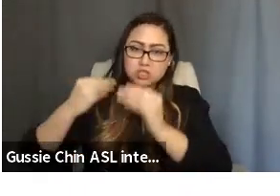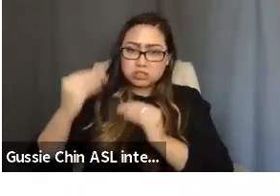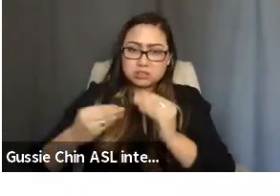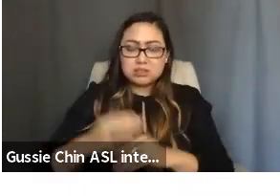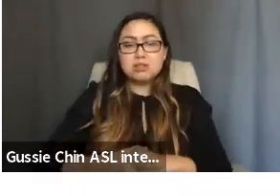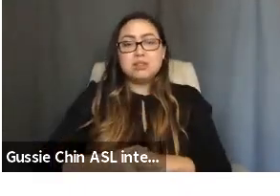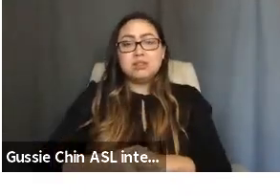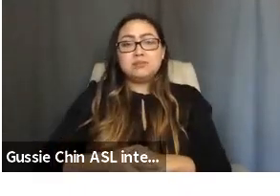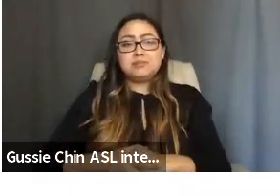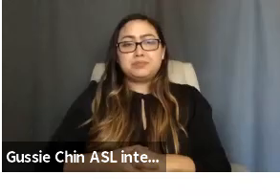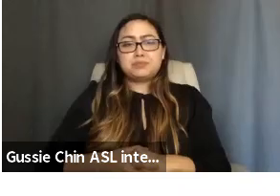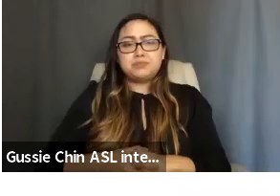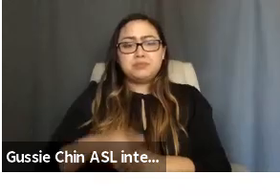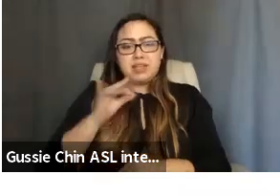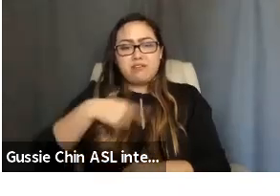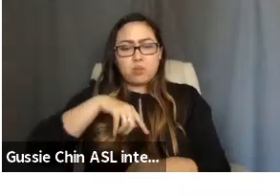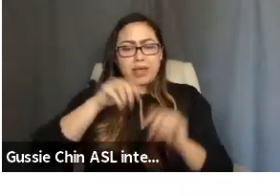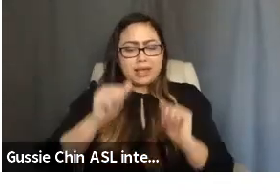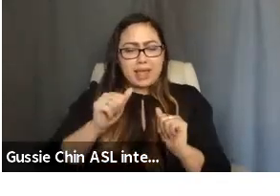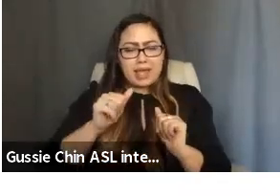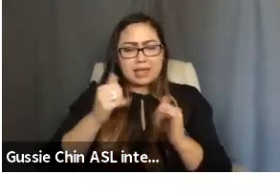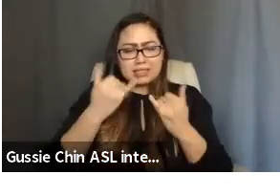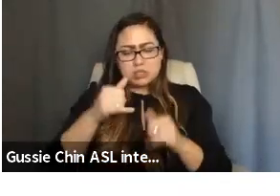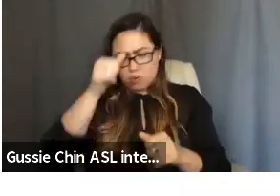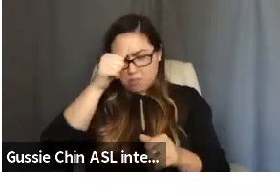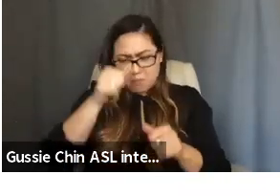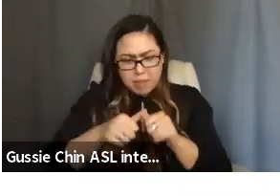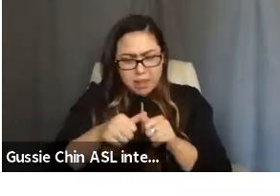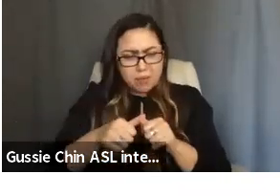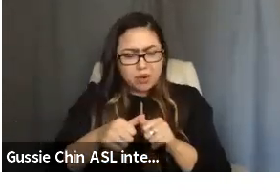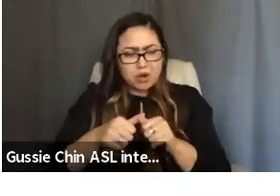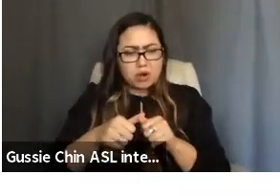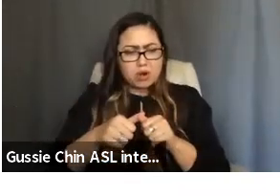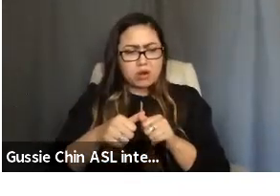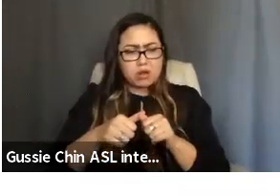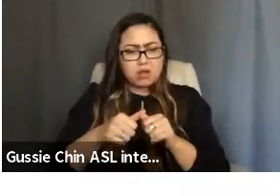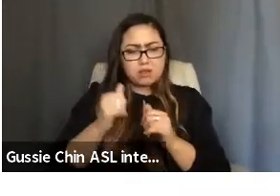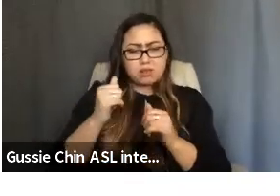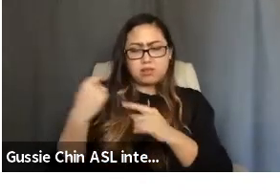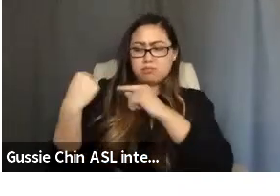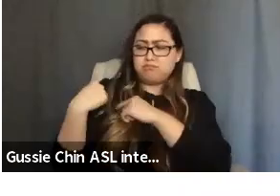to the lessons we have been learning about how much bigger true whole community preparedness